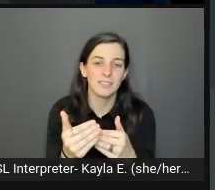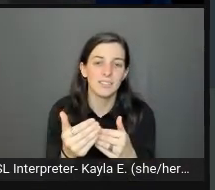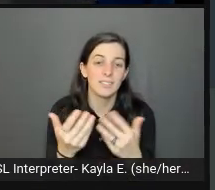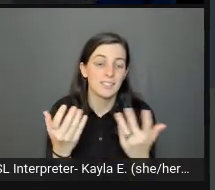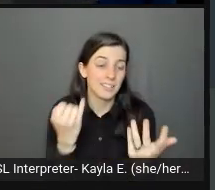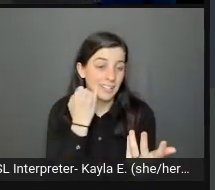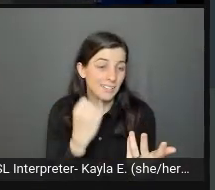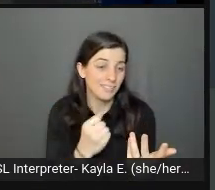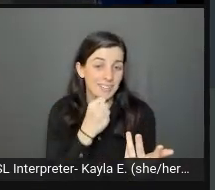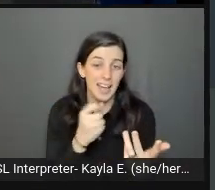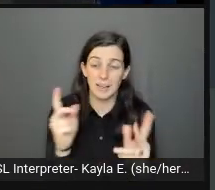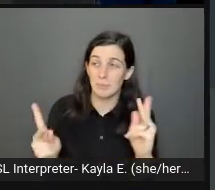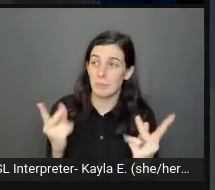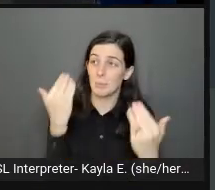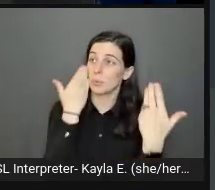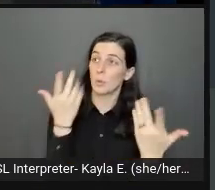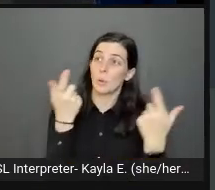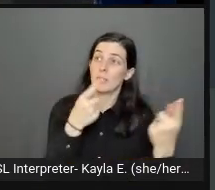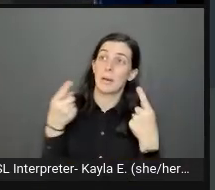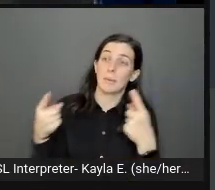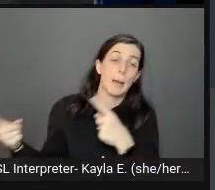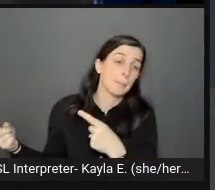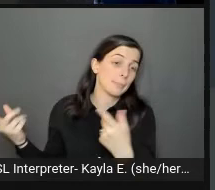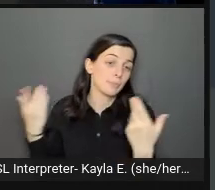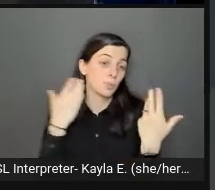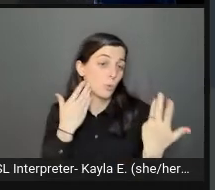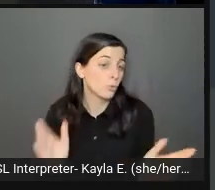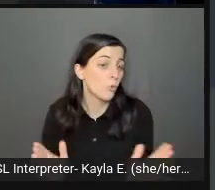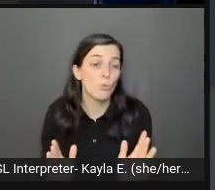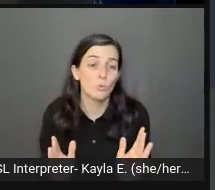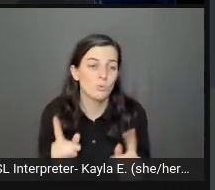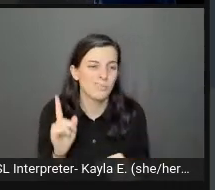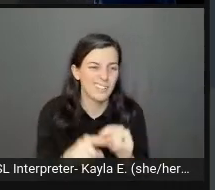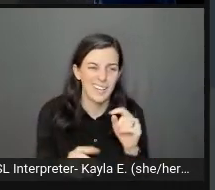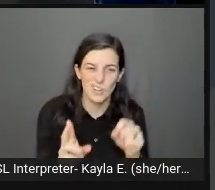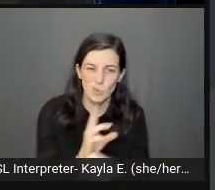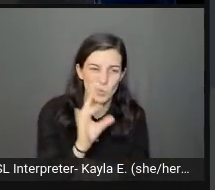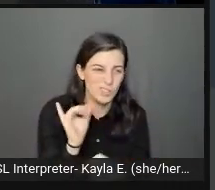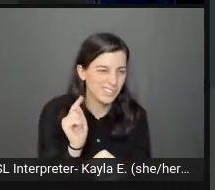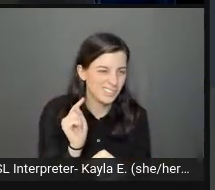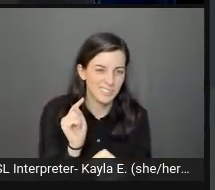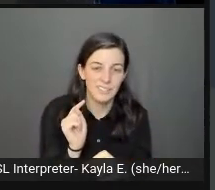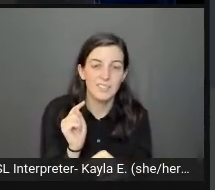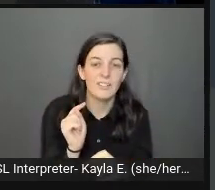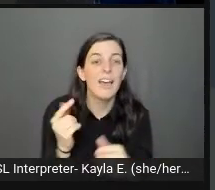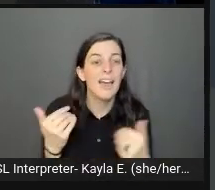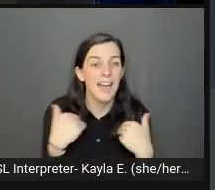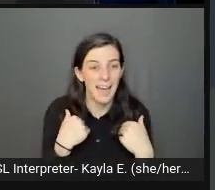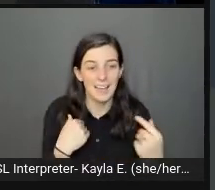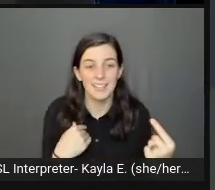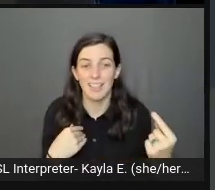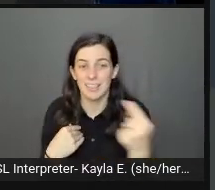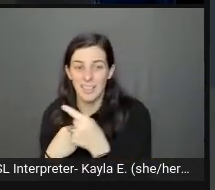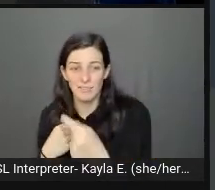what's going on, and they can't really use it. Now, it does have the left and right arrow functionality